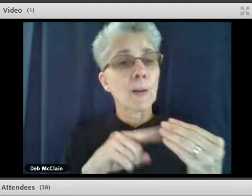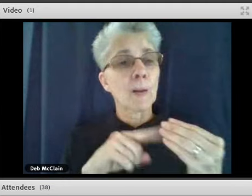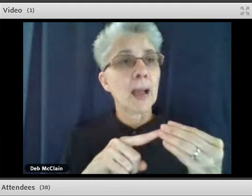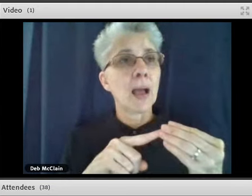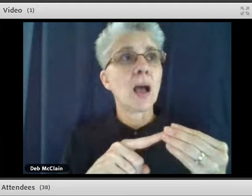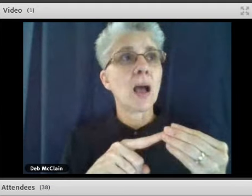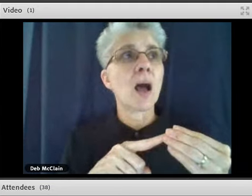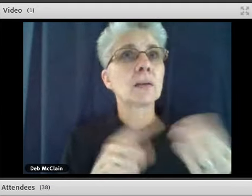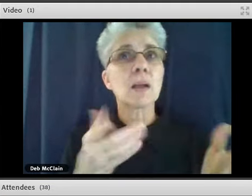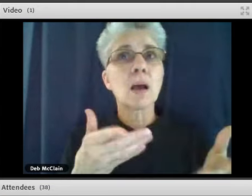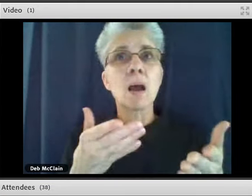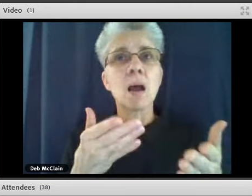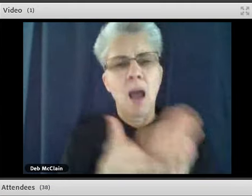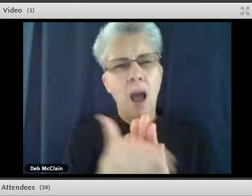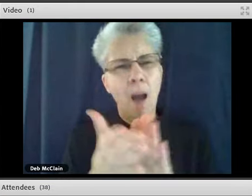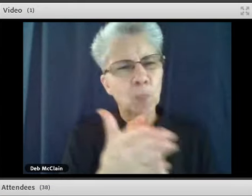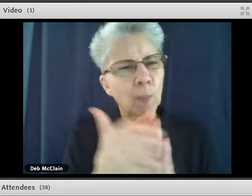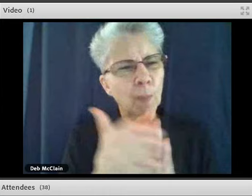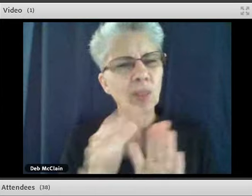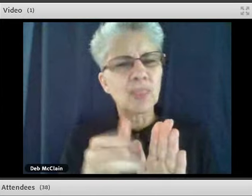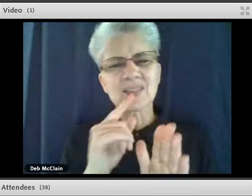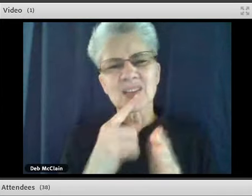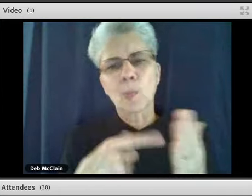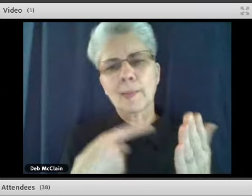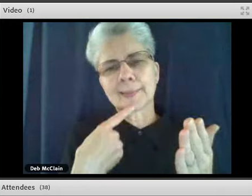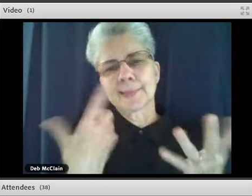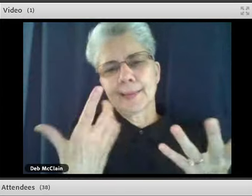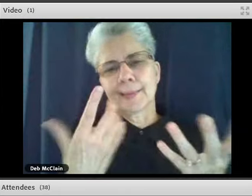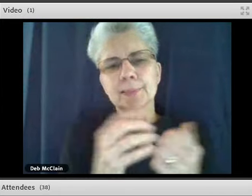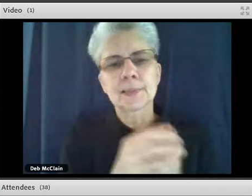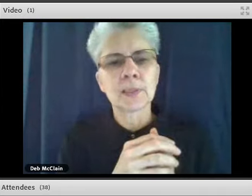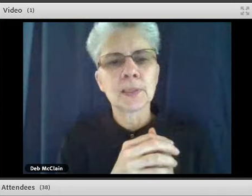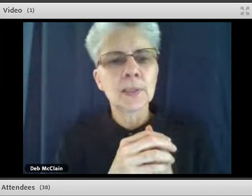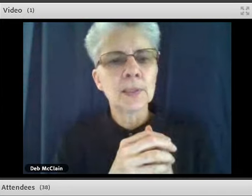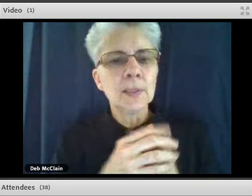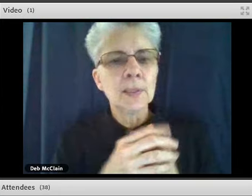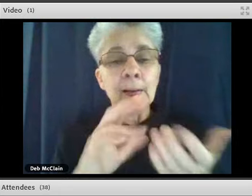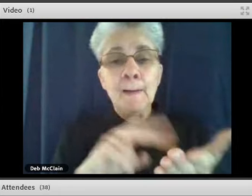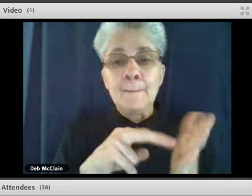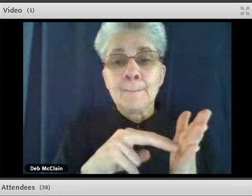When you talk about operable, it's just kind of what it says.